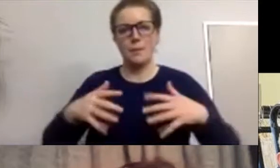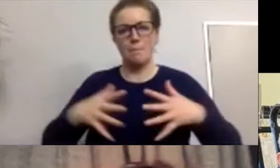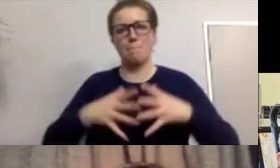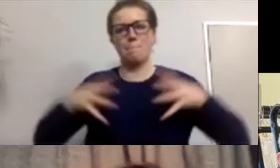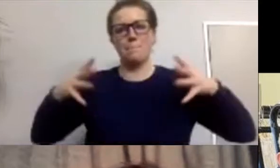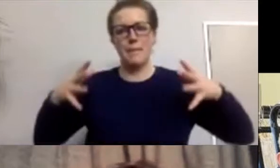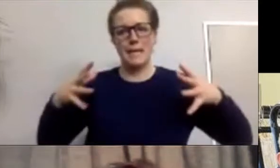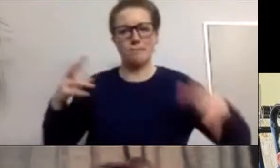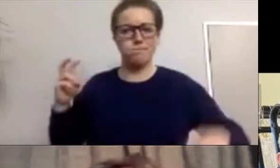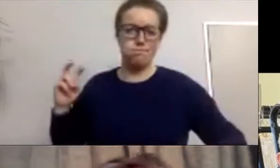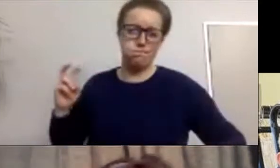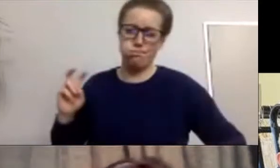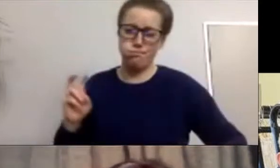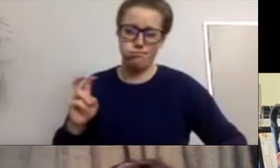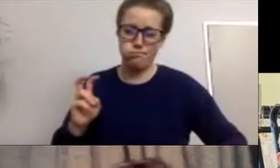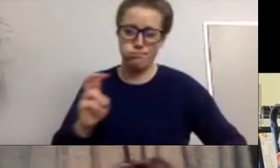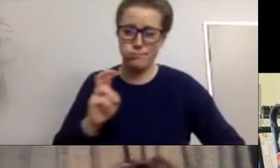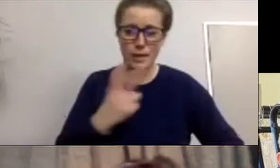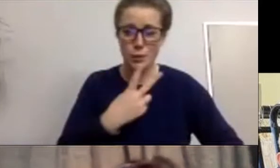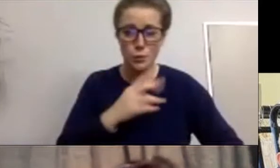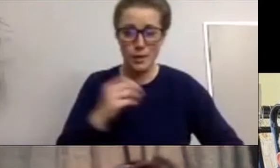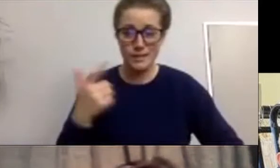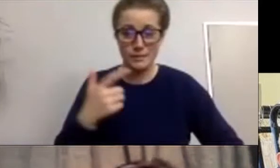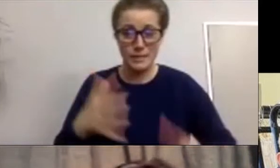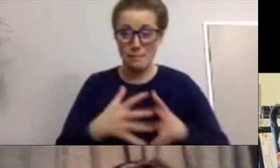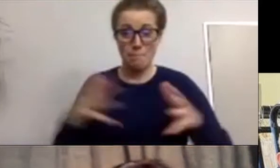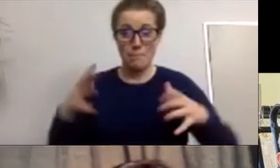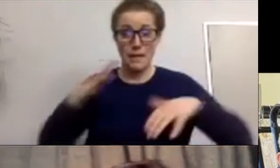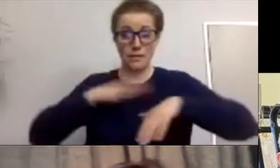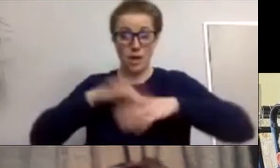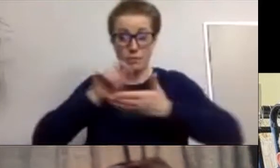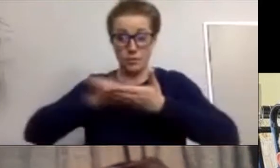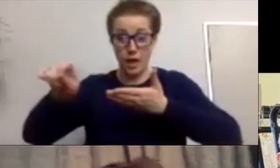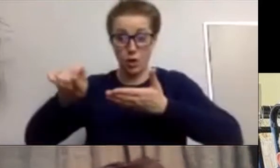journey up to 2017. So since 2017, I just want to give you a